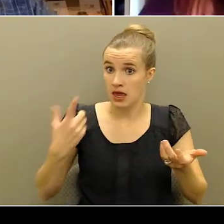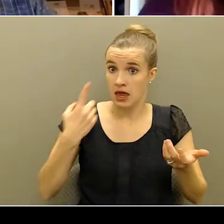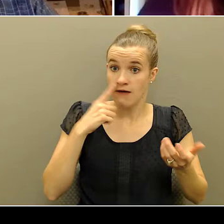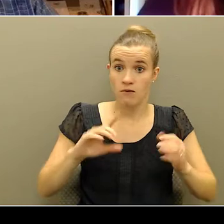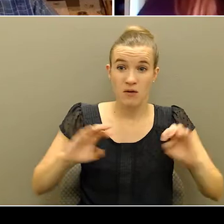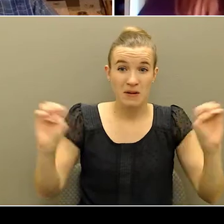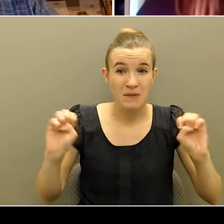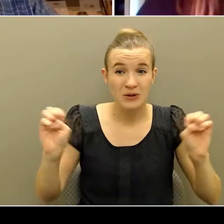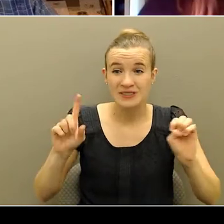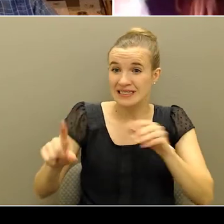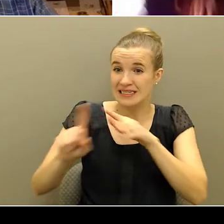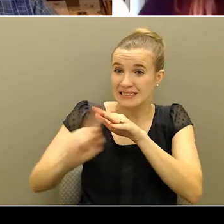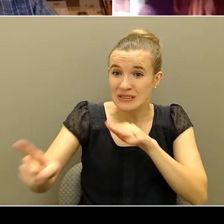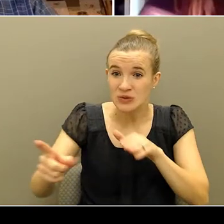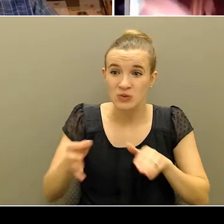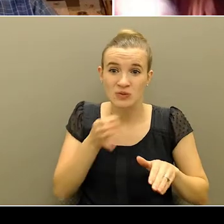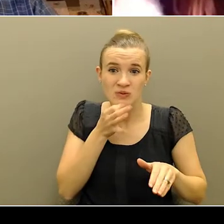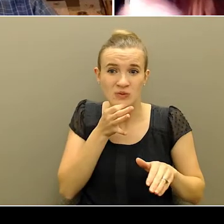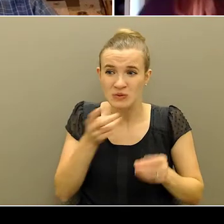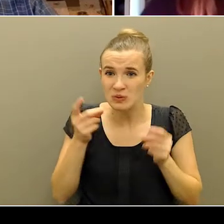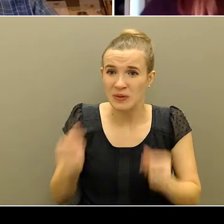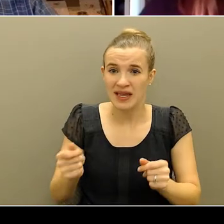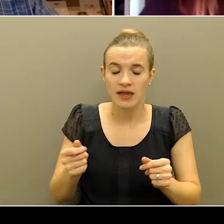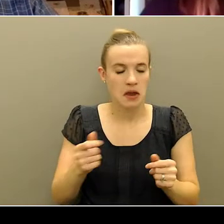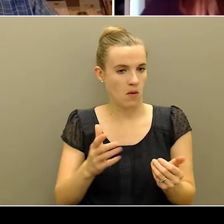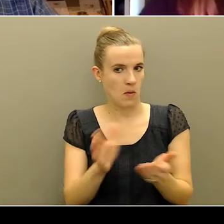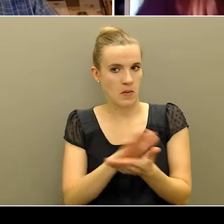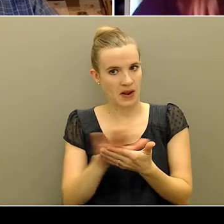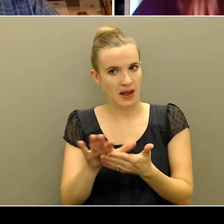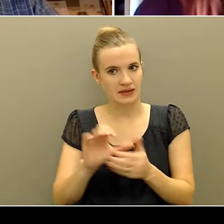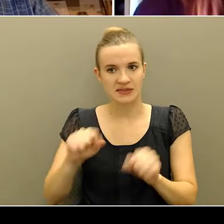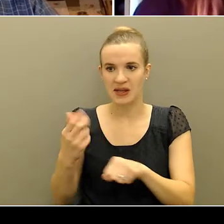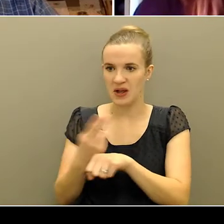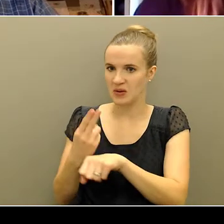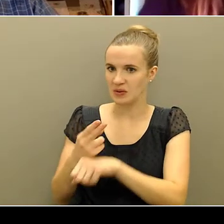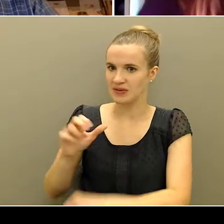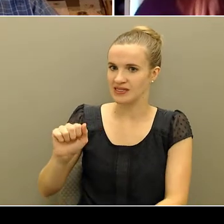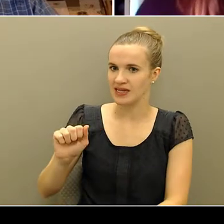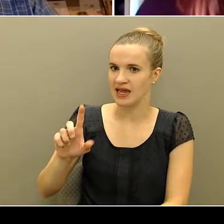durable. And it can hold you know, a lot of weight. So it's just such a great